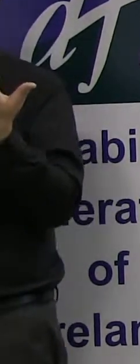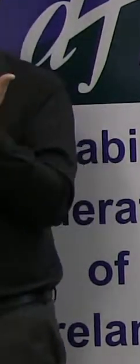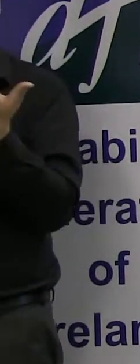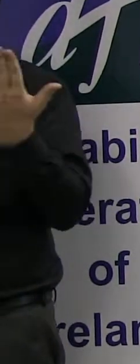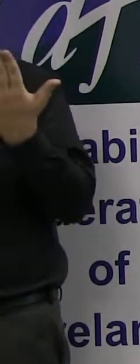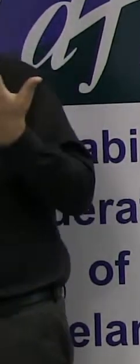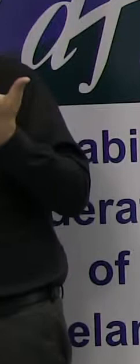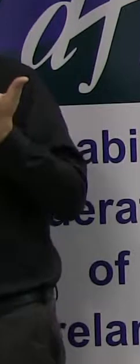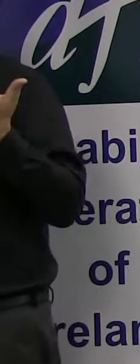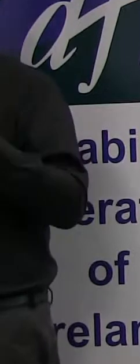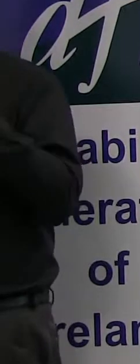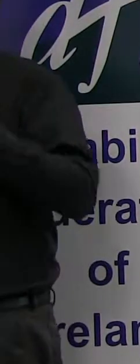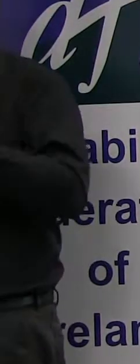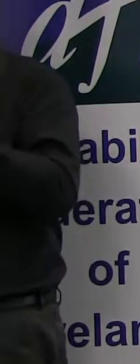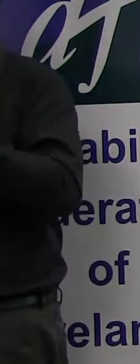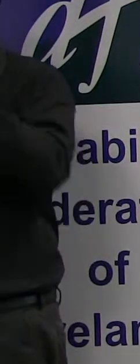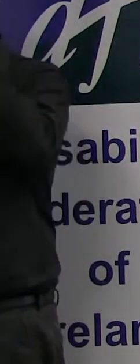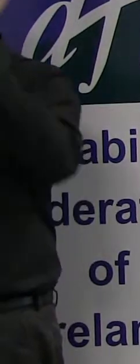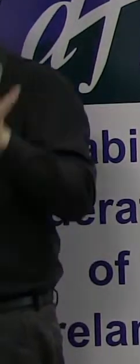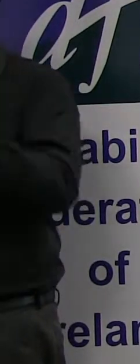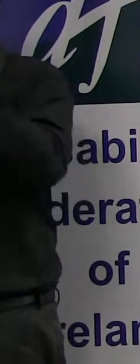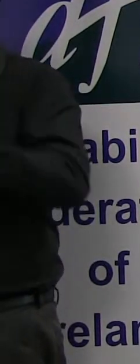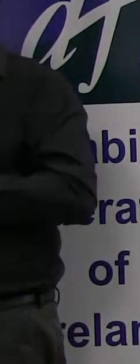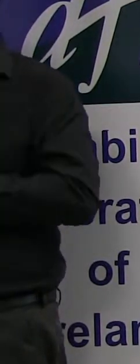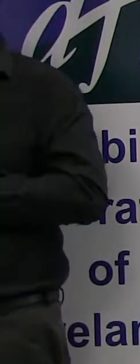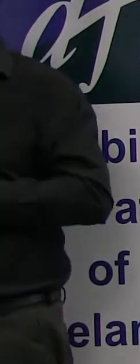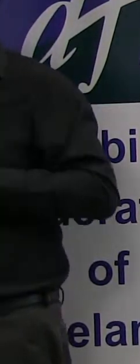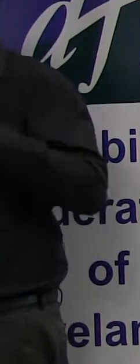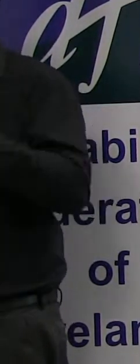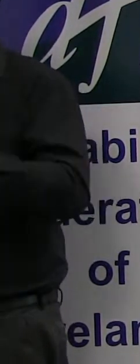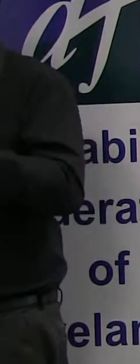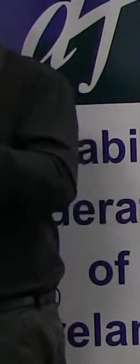suitable for charities I'm absolutely determined that we don't burden charities